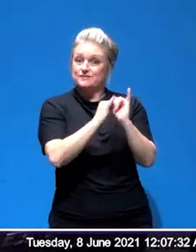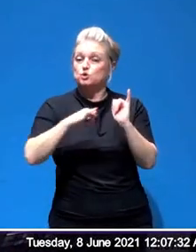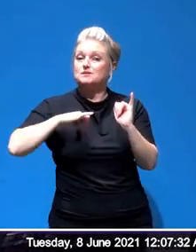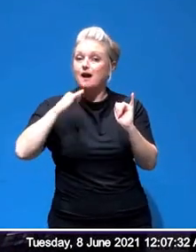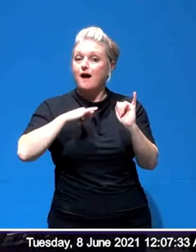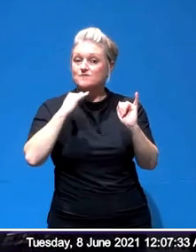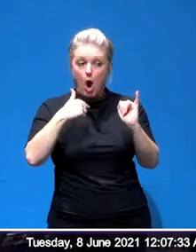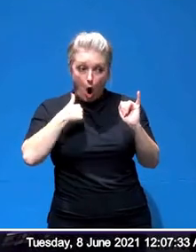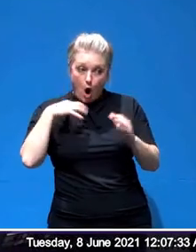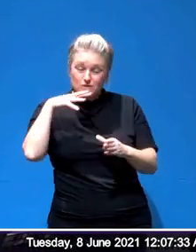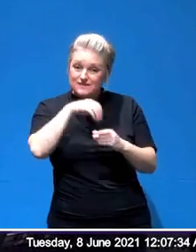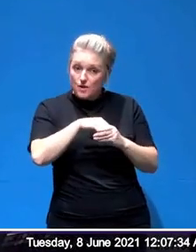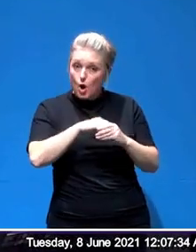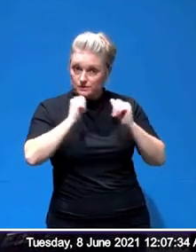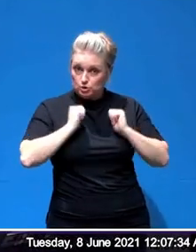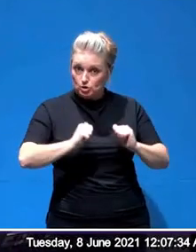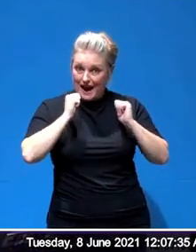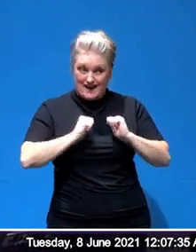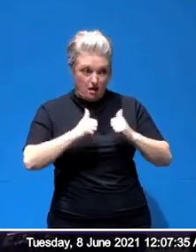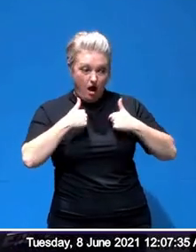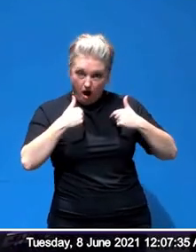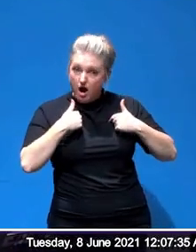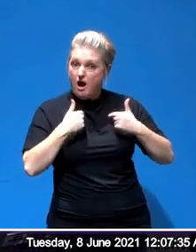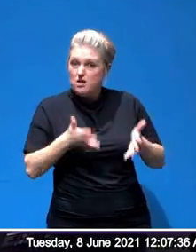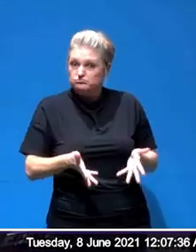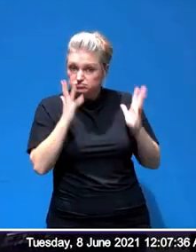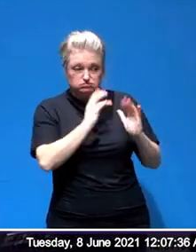I was involved in interviewing staff, staff who worked with Daniel but not